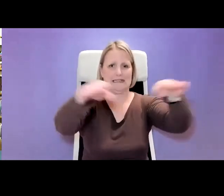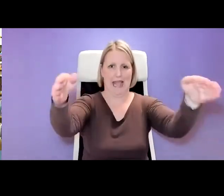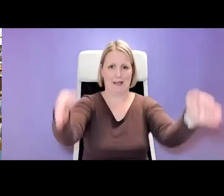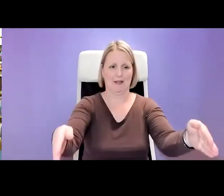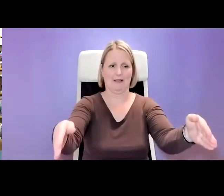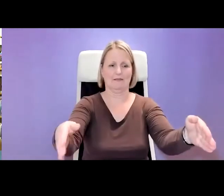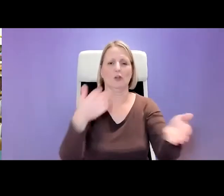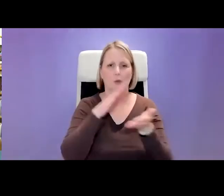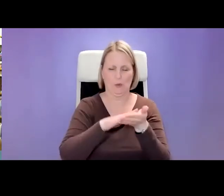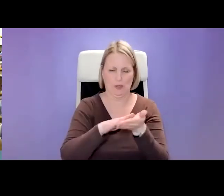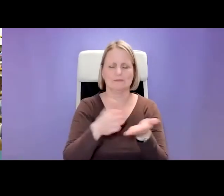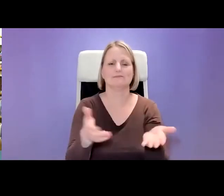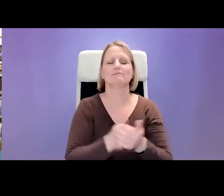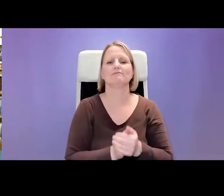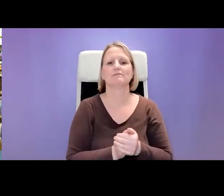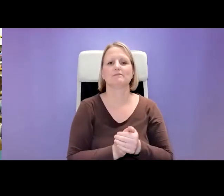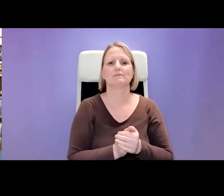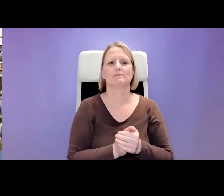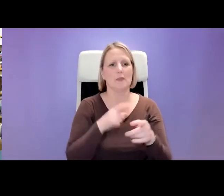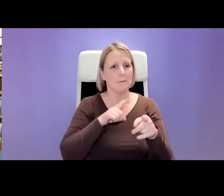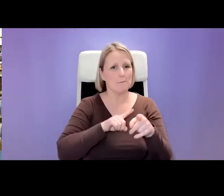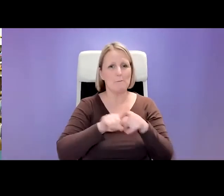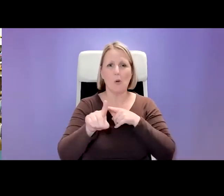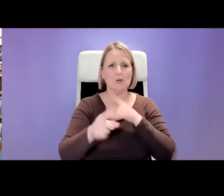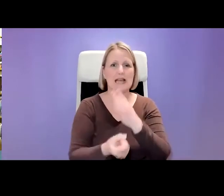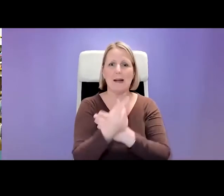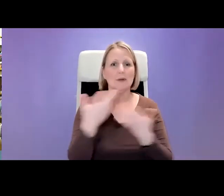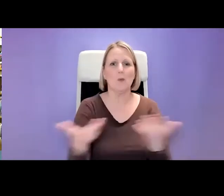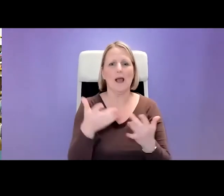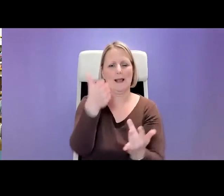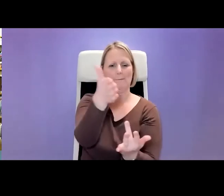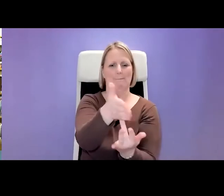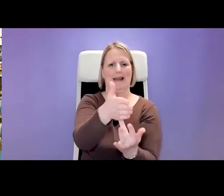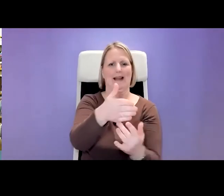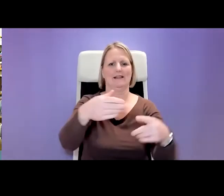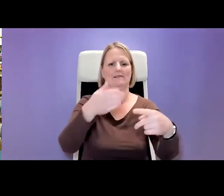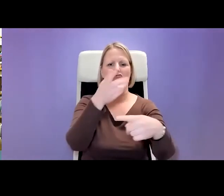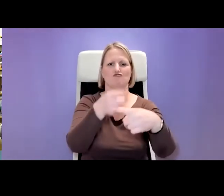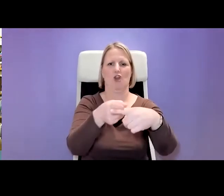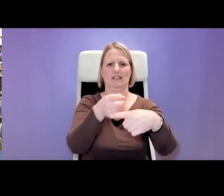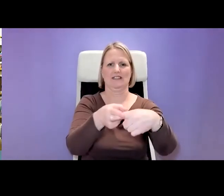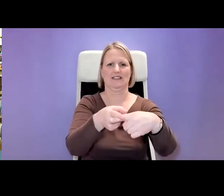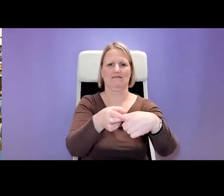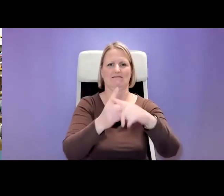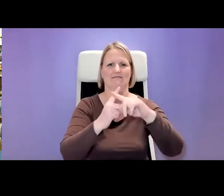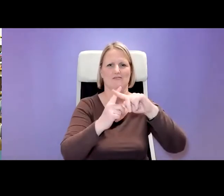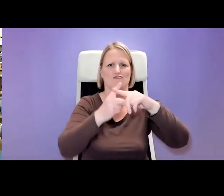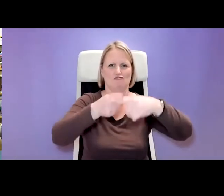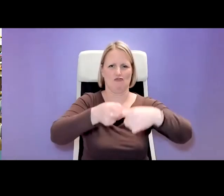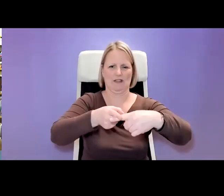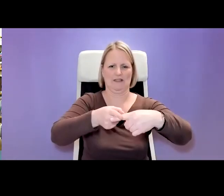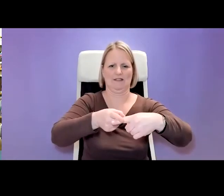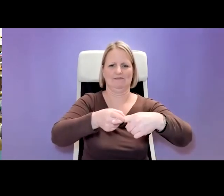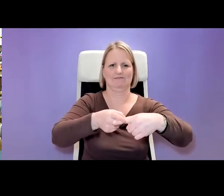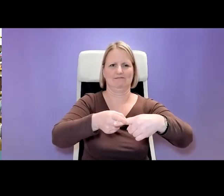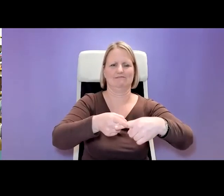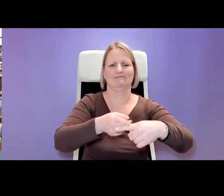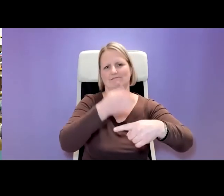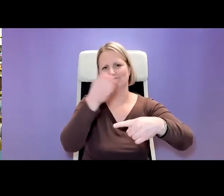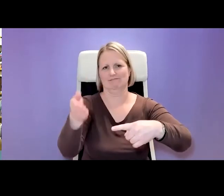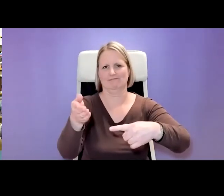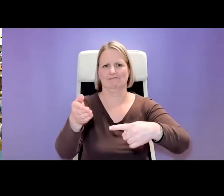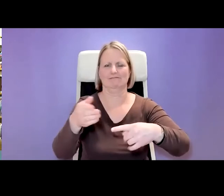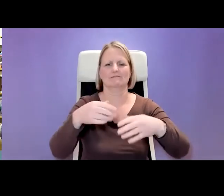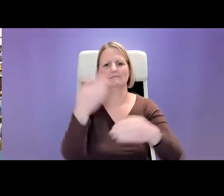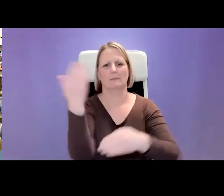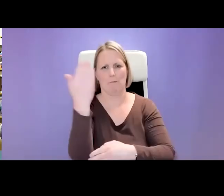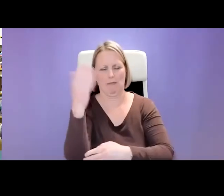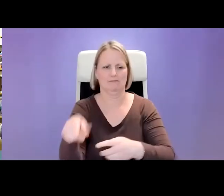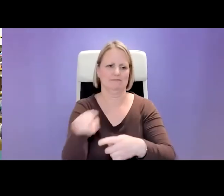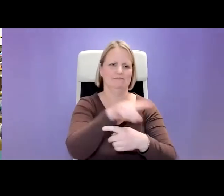And, most of the action in the service takes place in the middle of the crossing, which has on one side of the pulpit on another side the lectern.